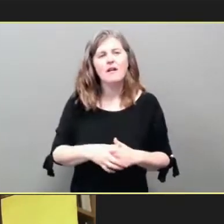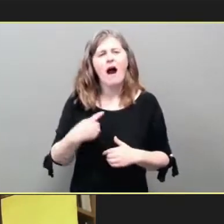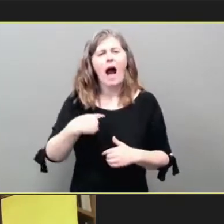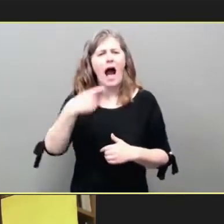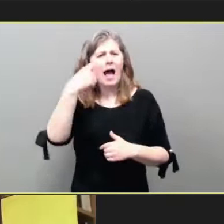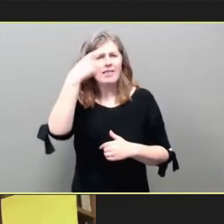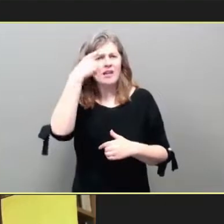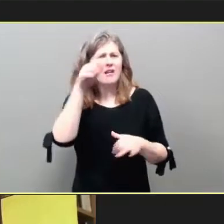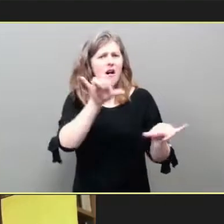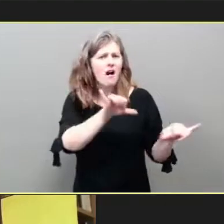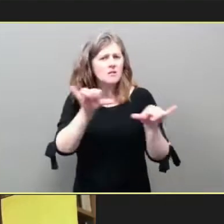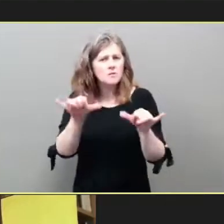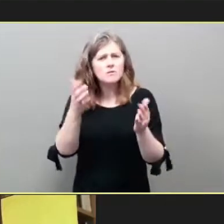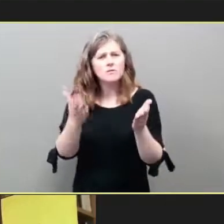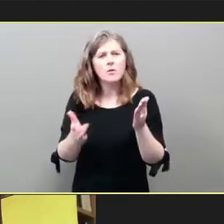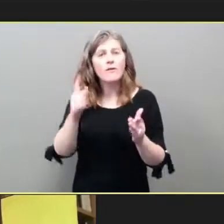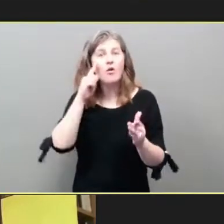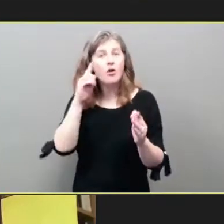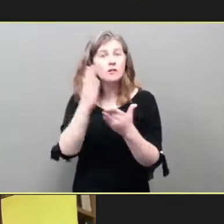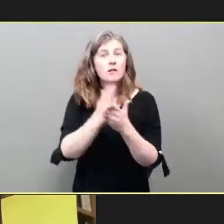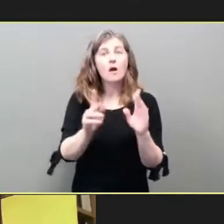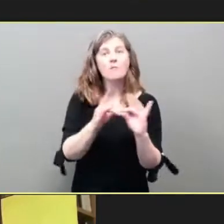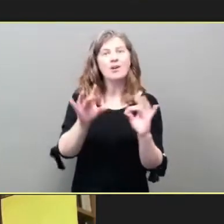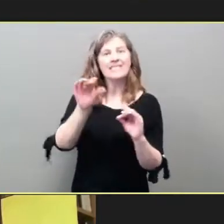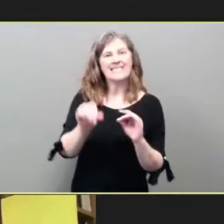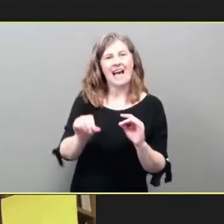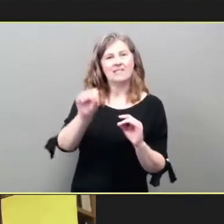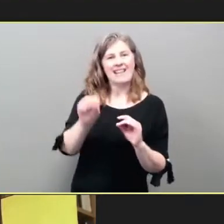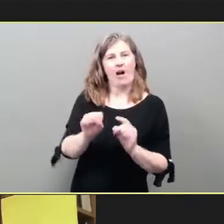possible. We heard a lot about people in the south future part of the state